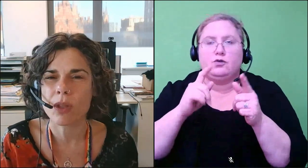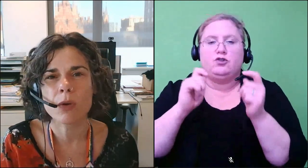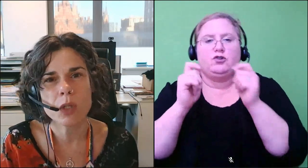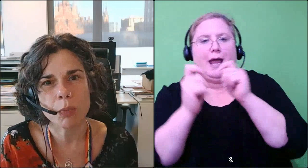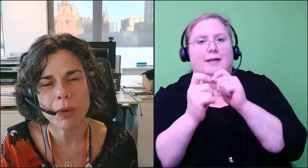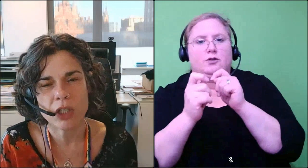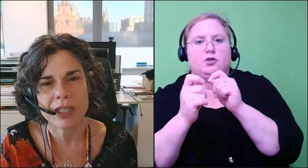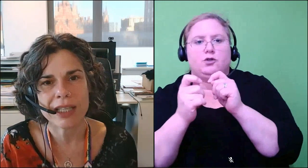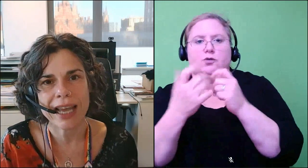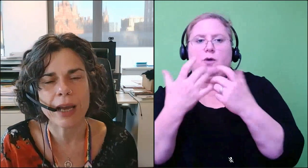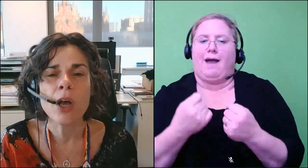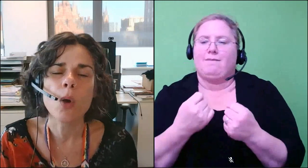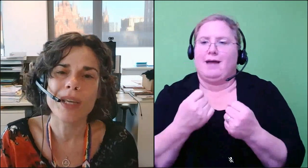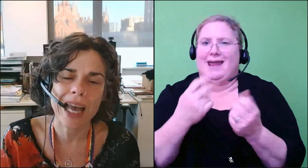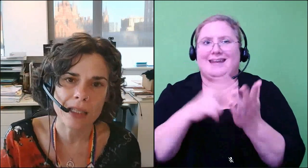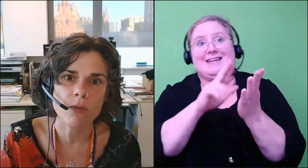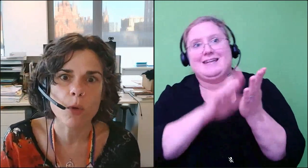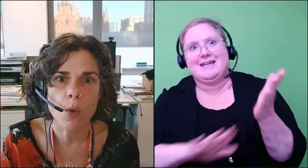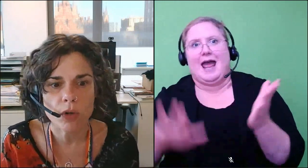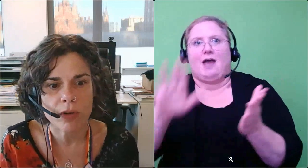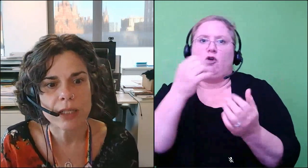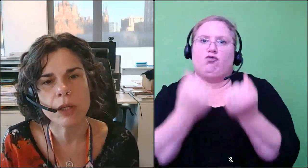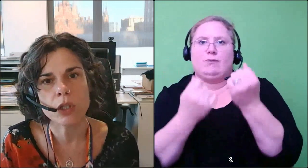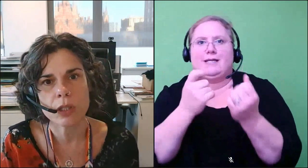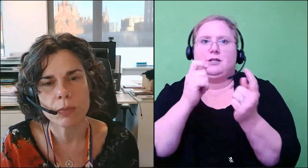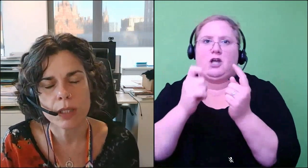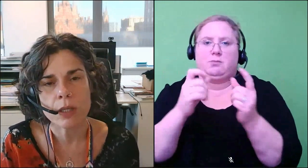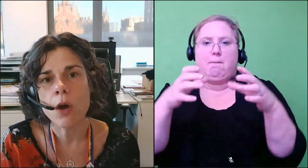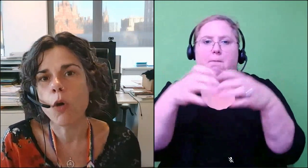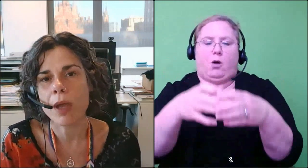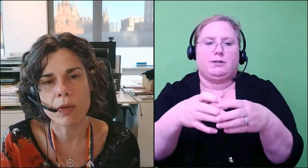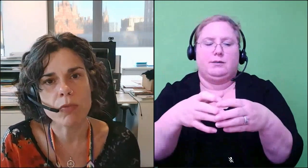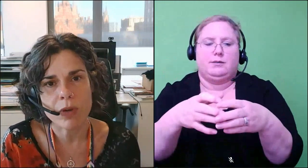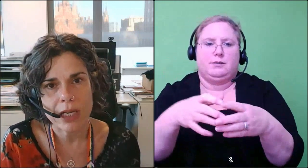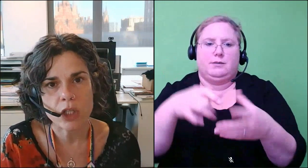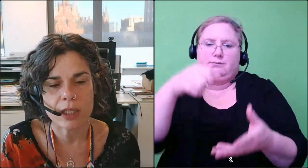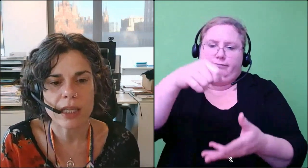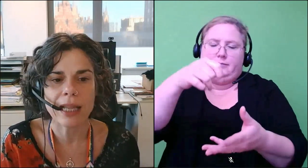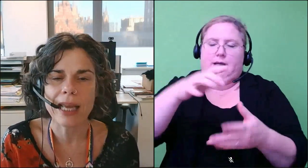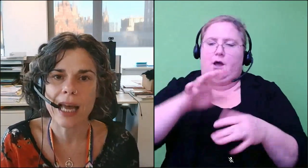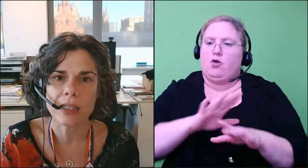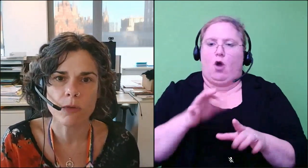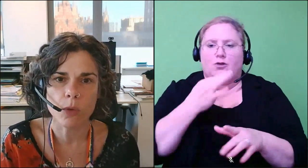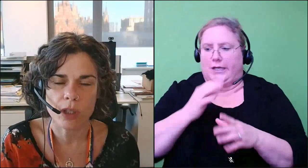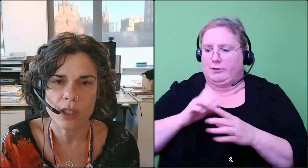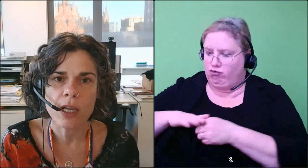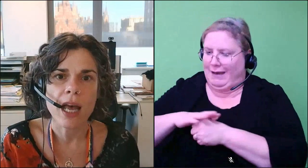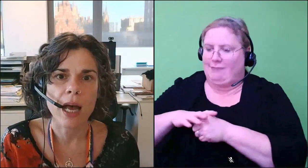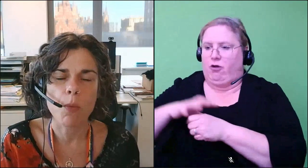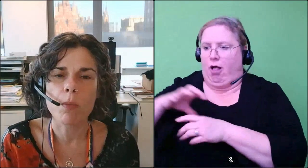within some branches saying we can't afford reasonable adjustments or maybe regions saying they can't afford it.